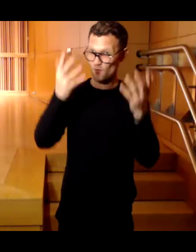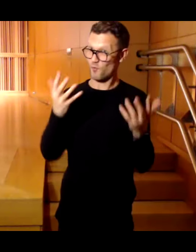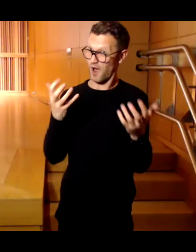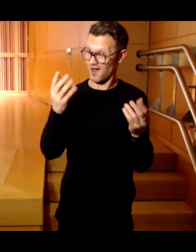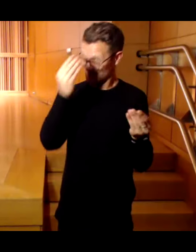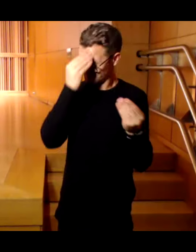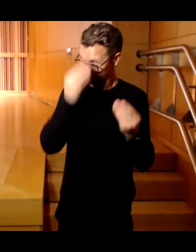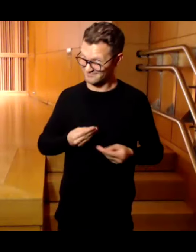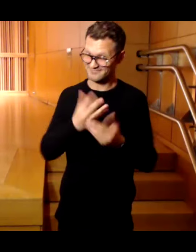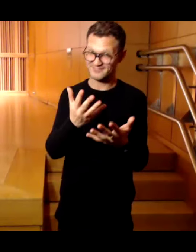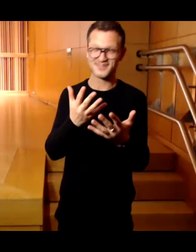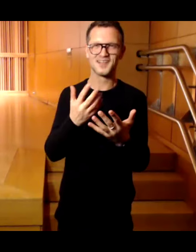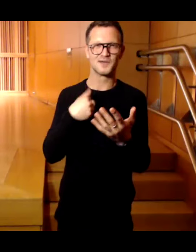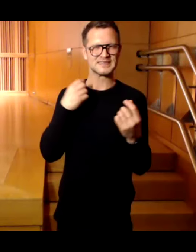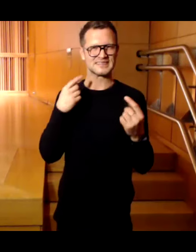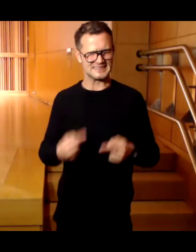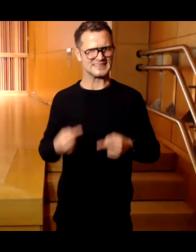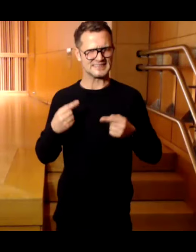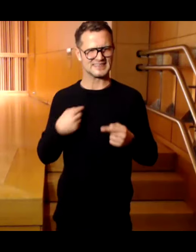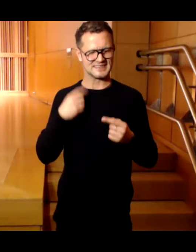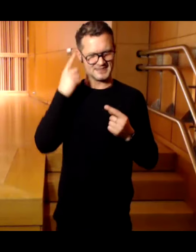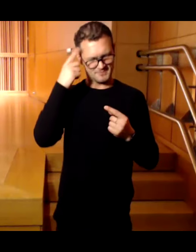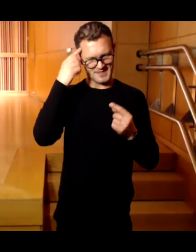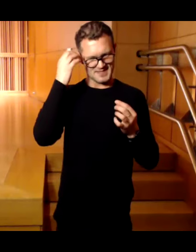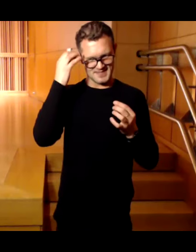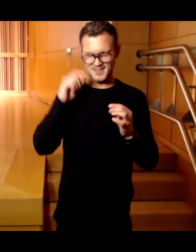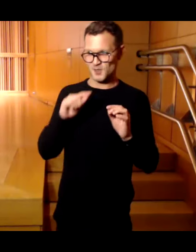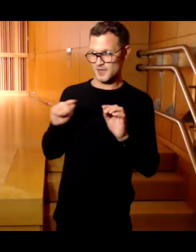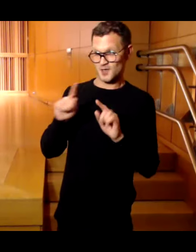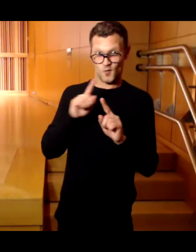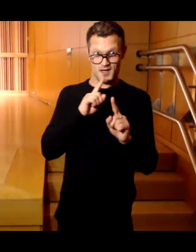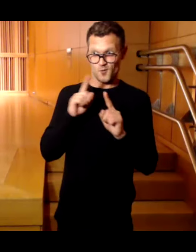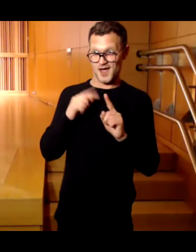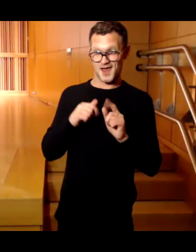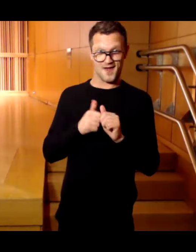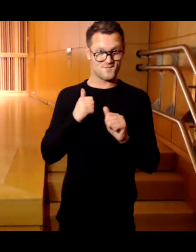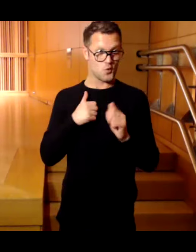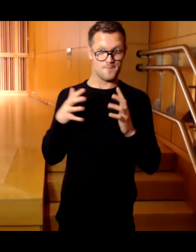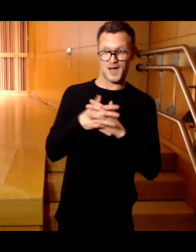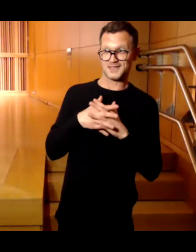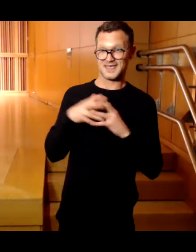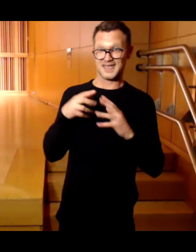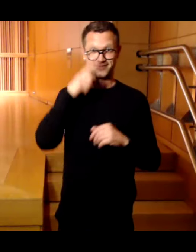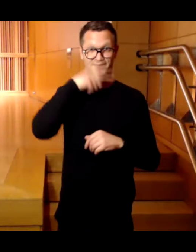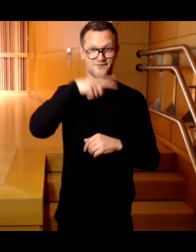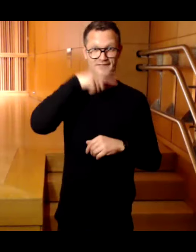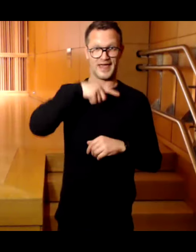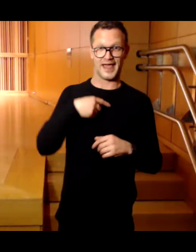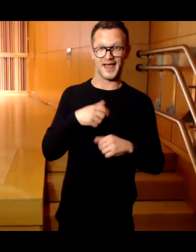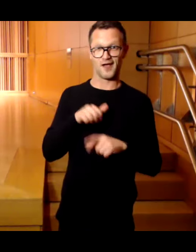I thought I had managed to keep them all quiet and avoid getting caught as the imposter. I knew myself to be.